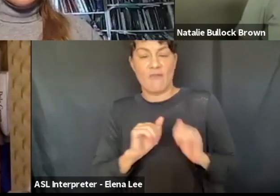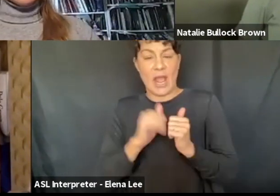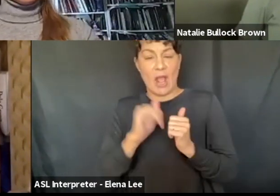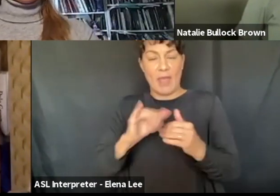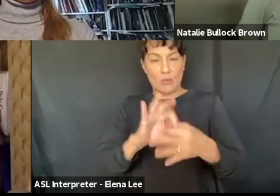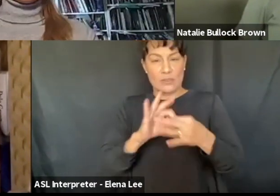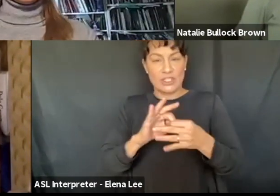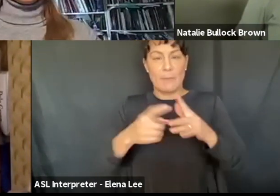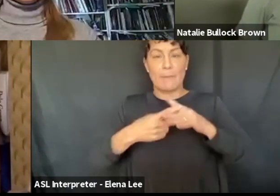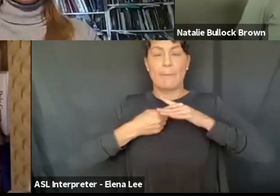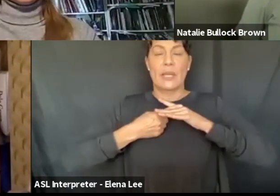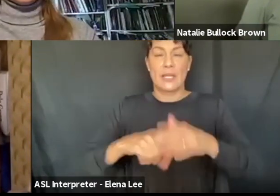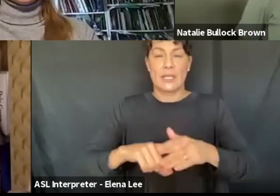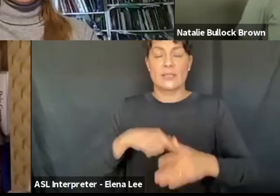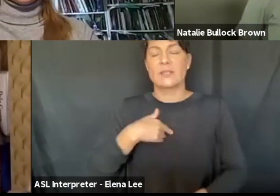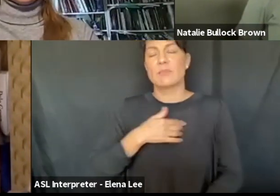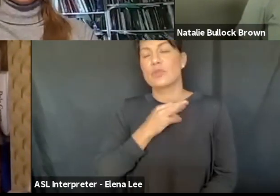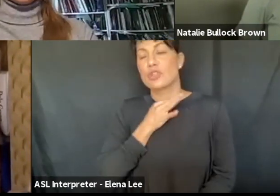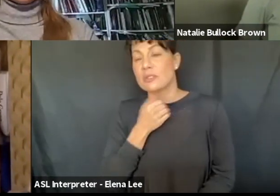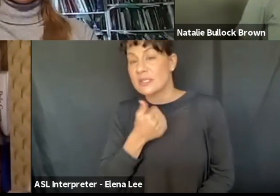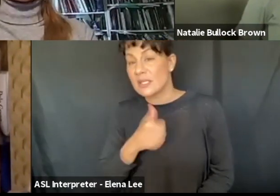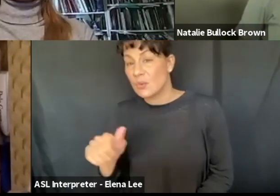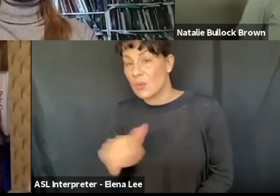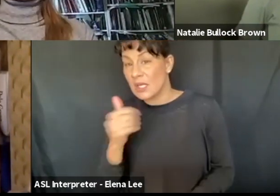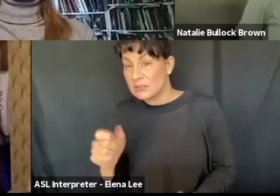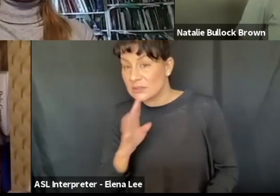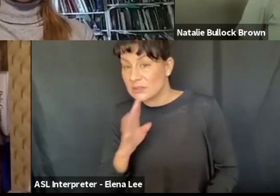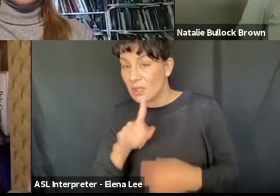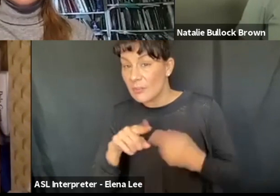I'm just curious if anyone else can speak to that. I'll add Maggie,